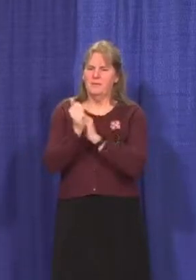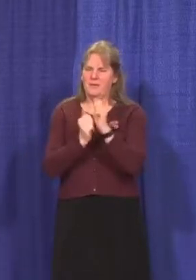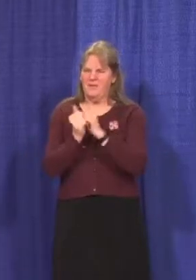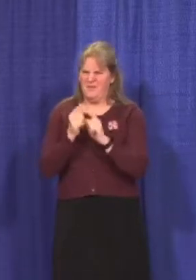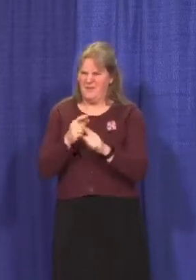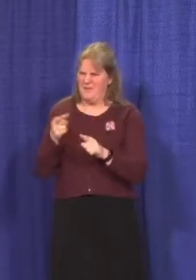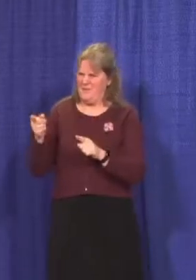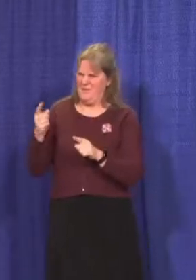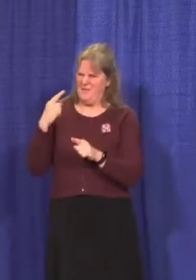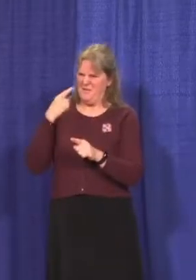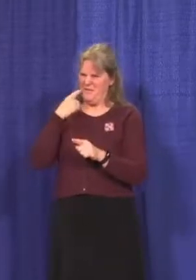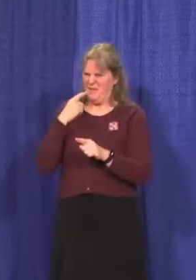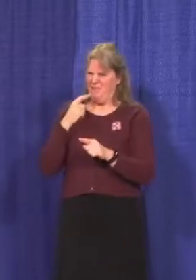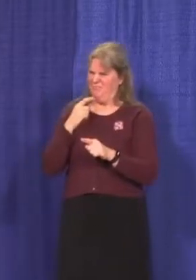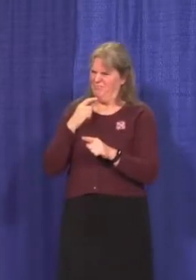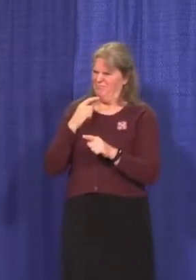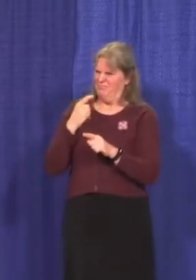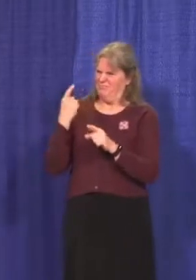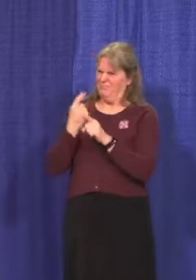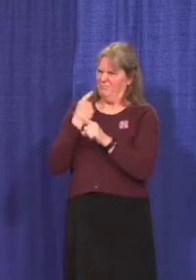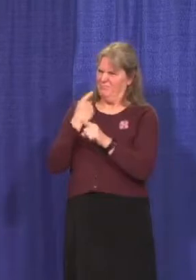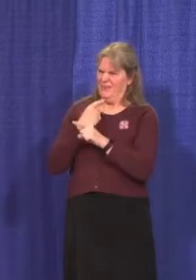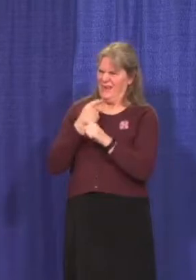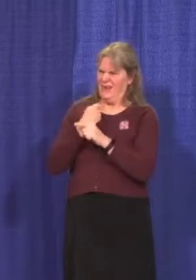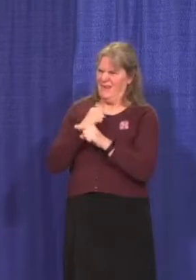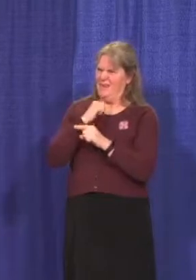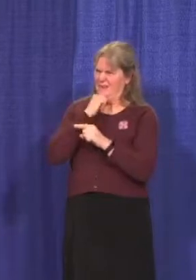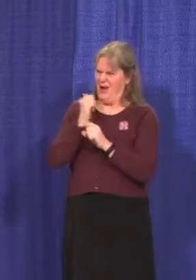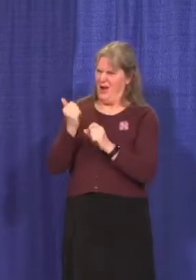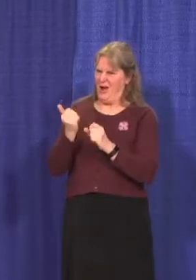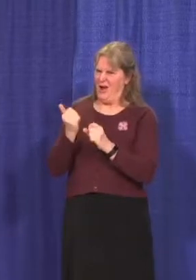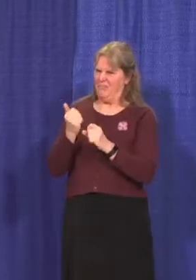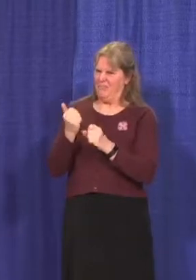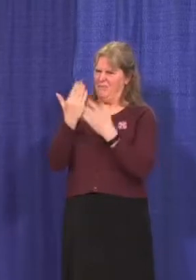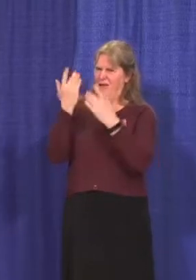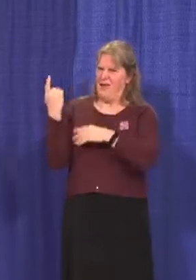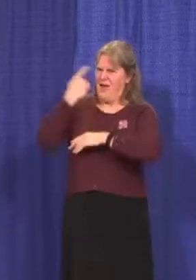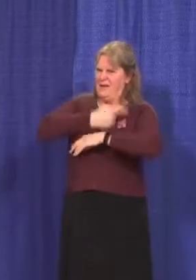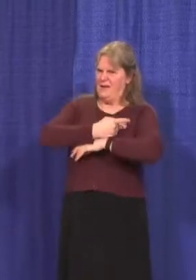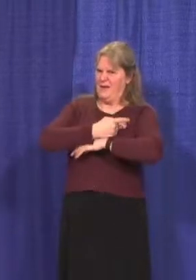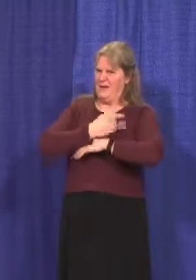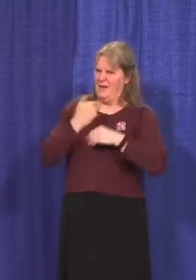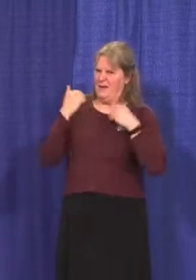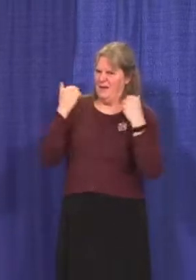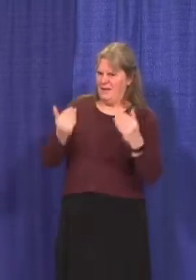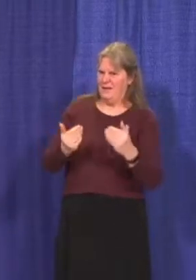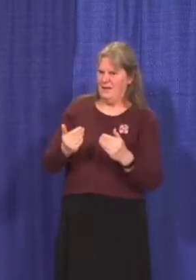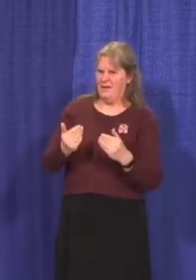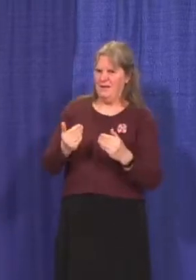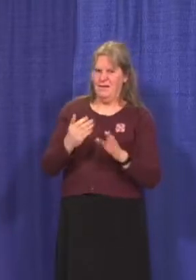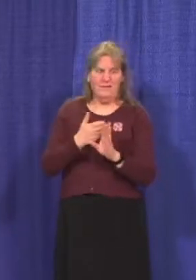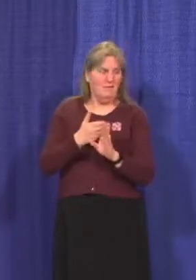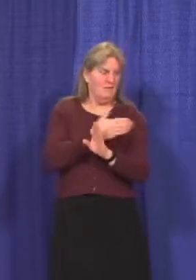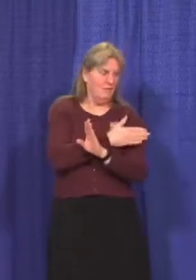now given all the complexities we've had to adapt to and given we are in a pandemic and for